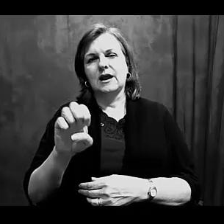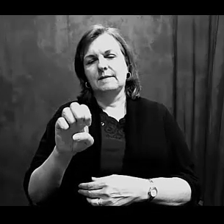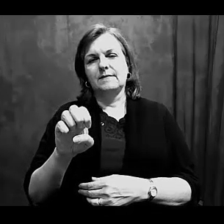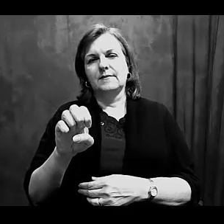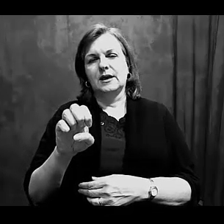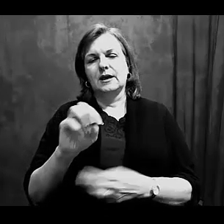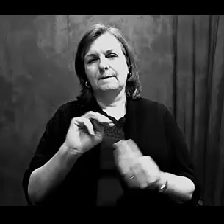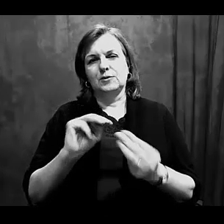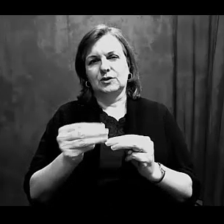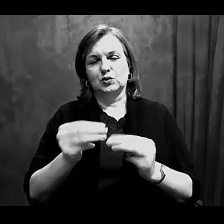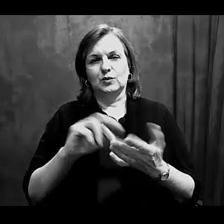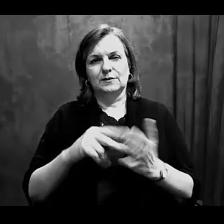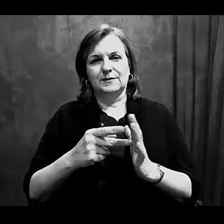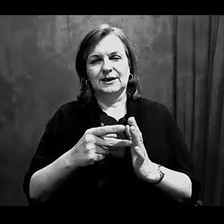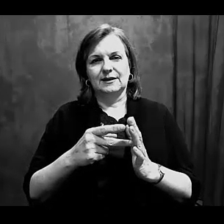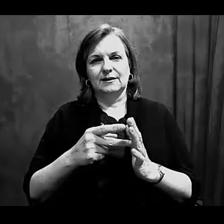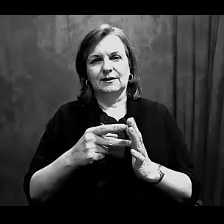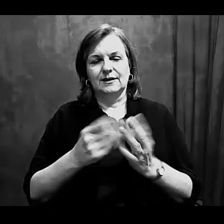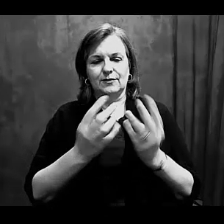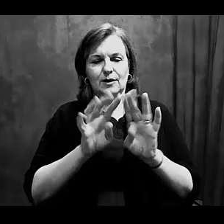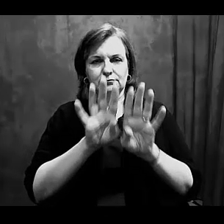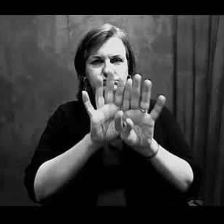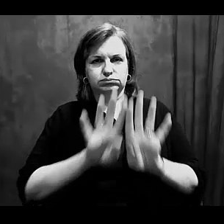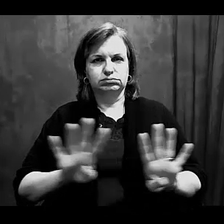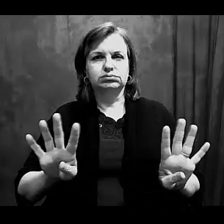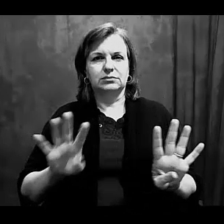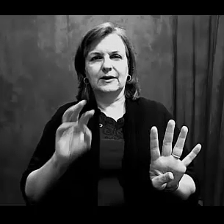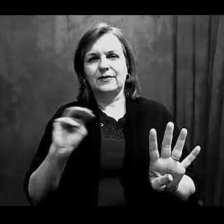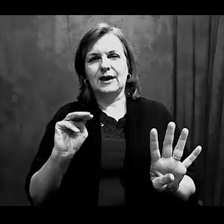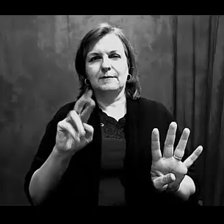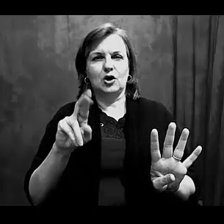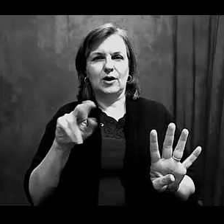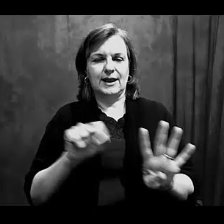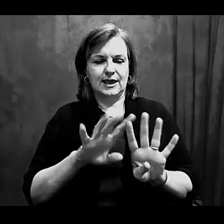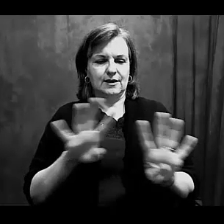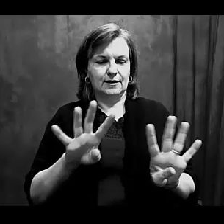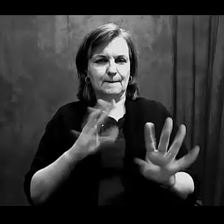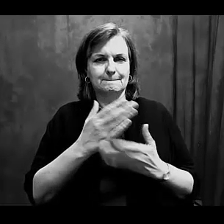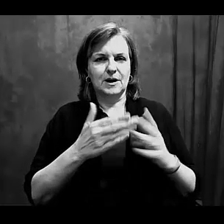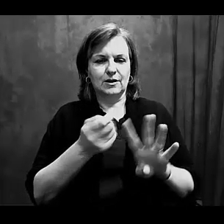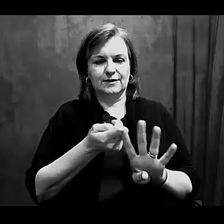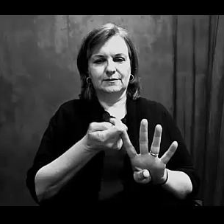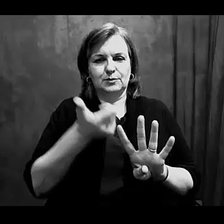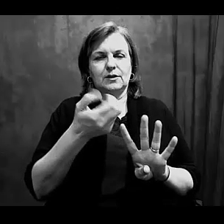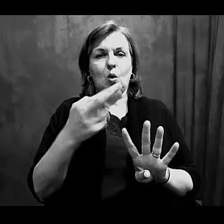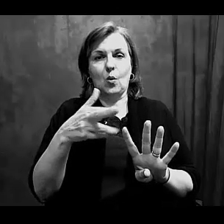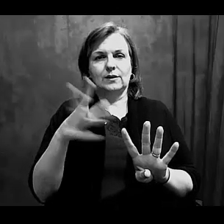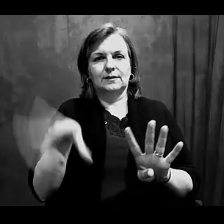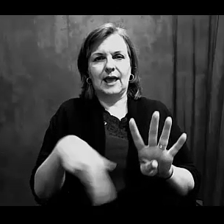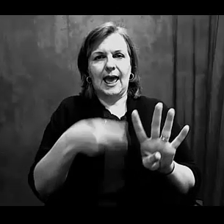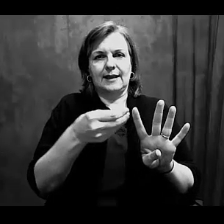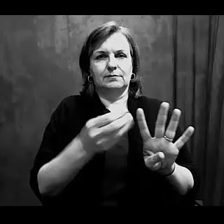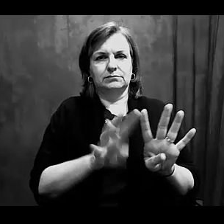inserting or deleting part of the mRNA and it results in a change in